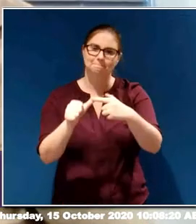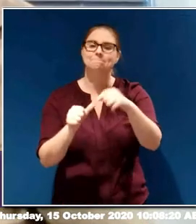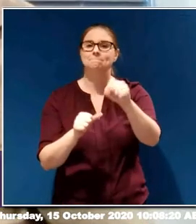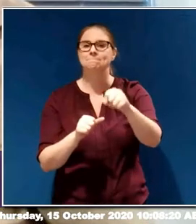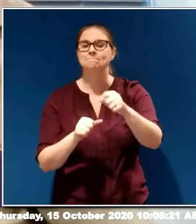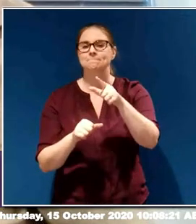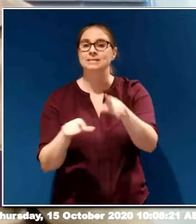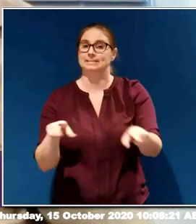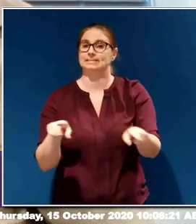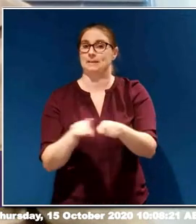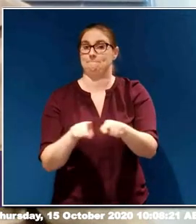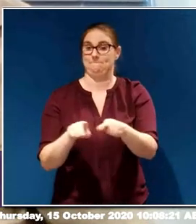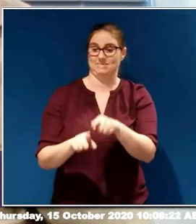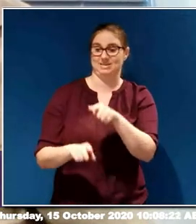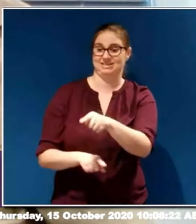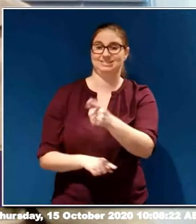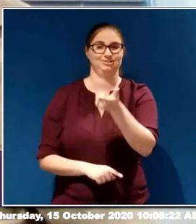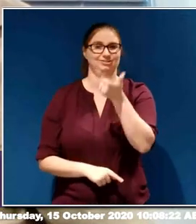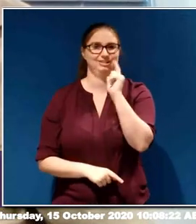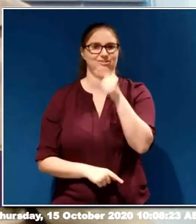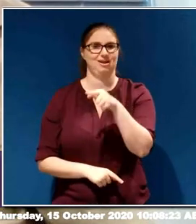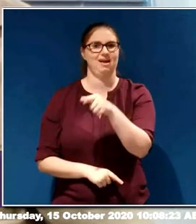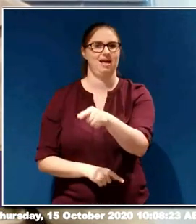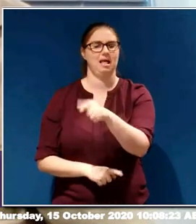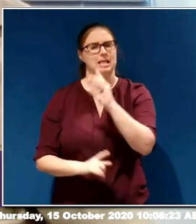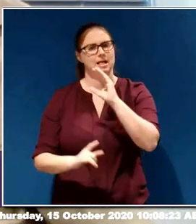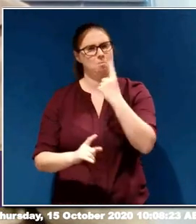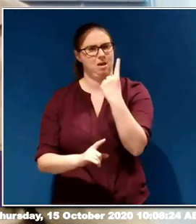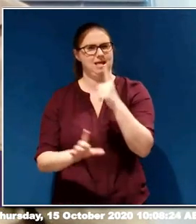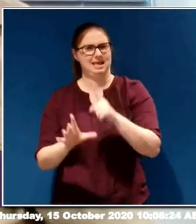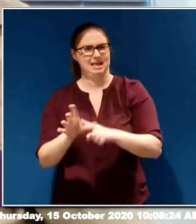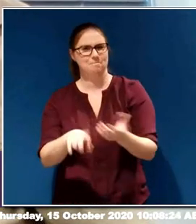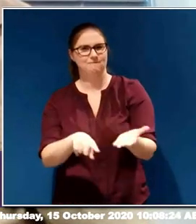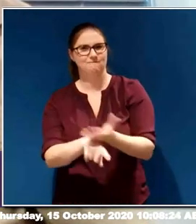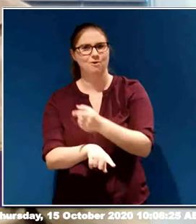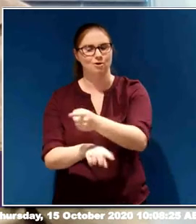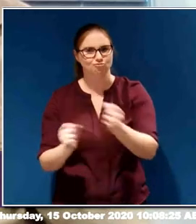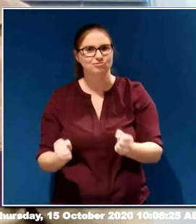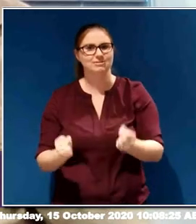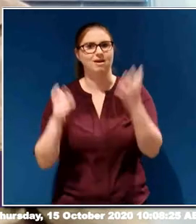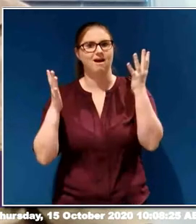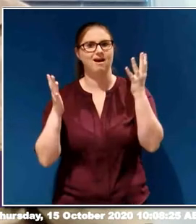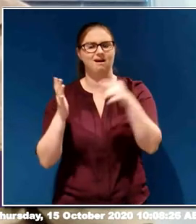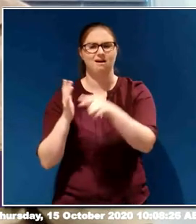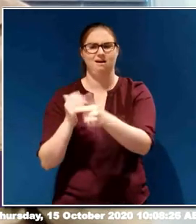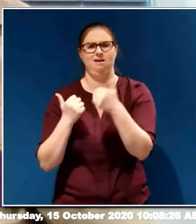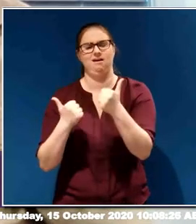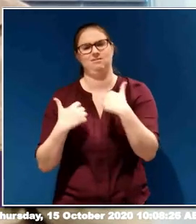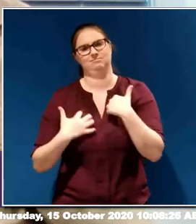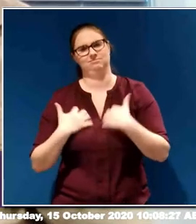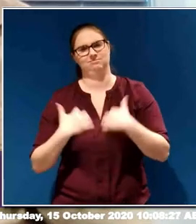so she was delighted to get the last of our children. We trusted her, lovely teacher.